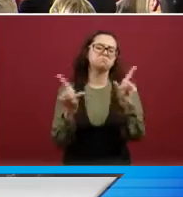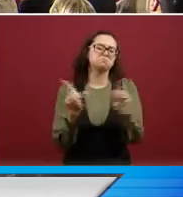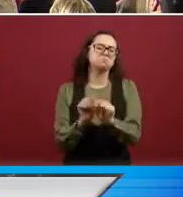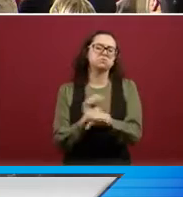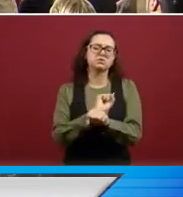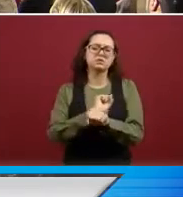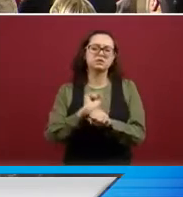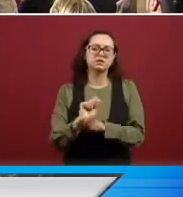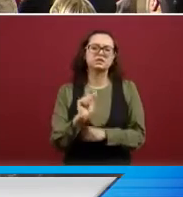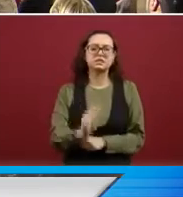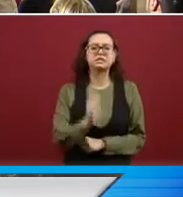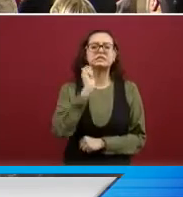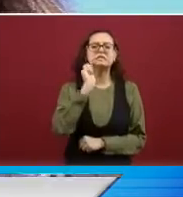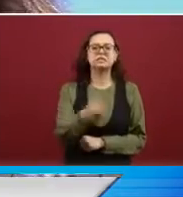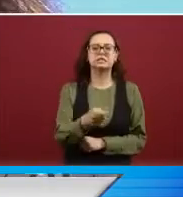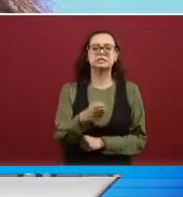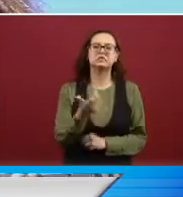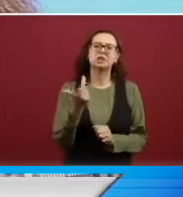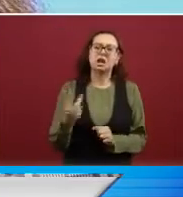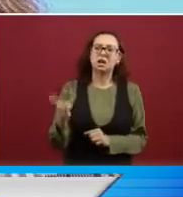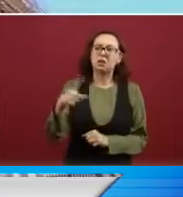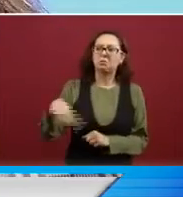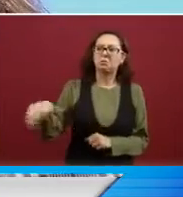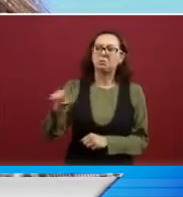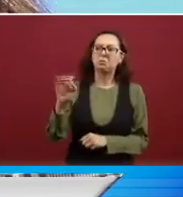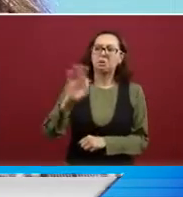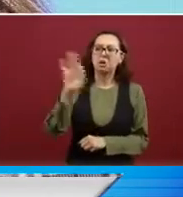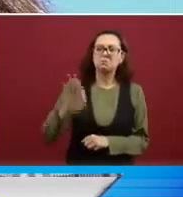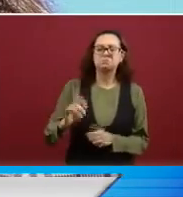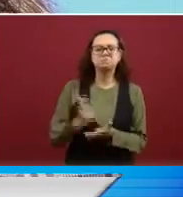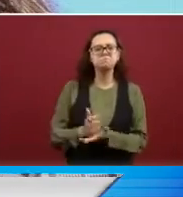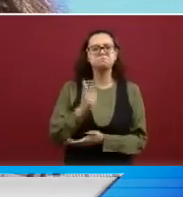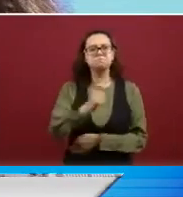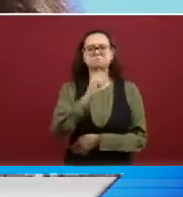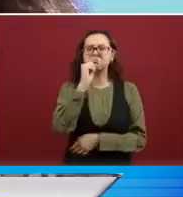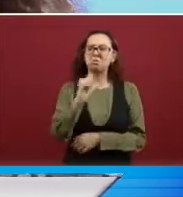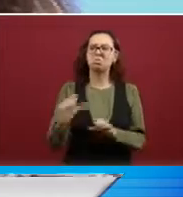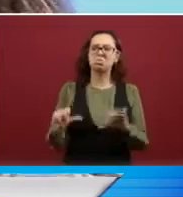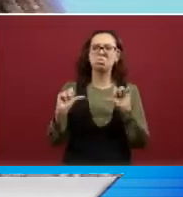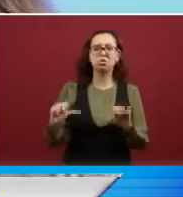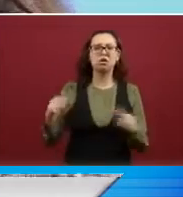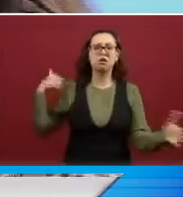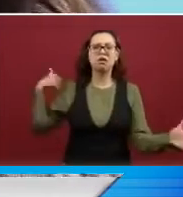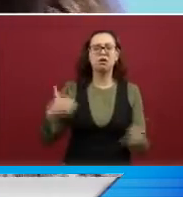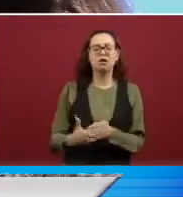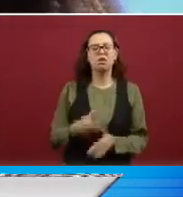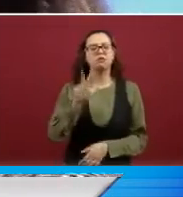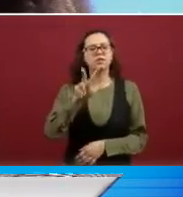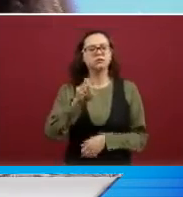reported that from 2007 to 2018 the Federal Government condoned around 400 billion pesos